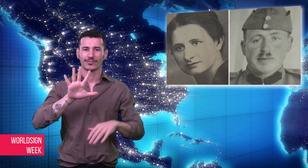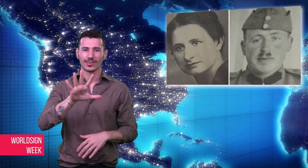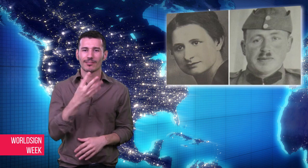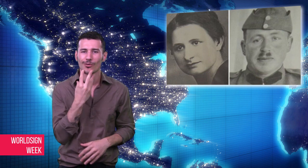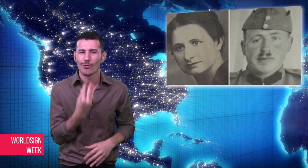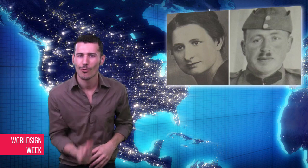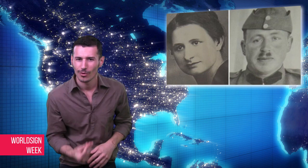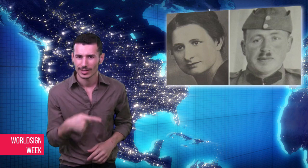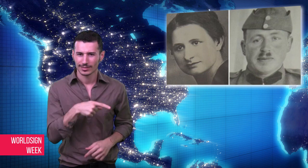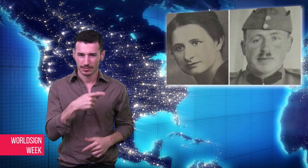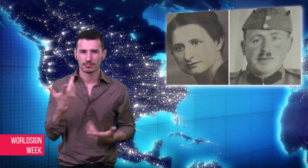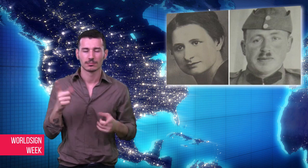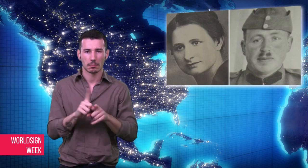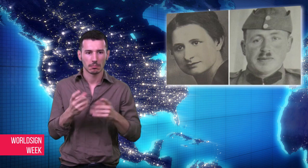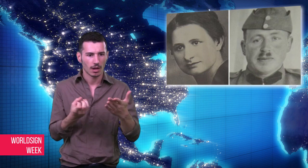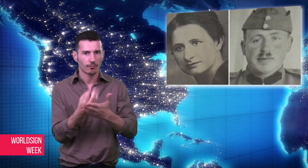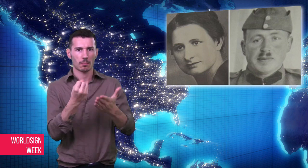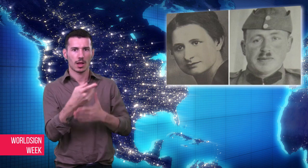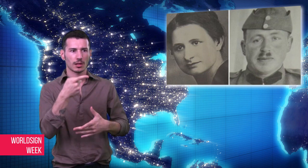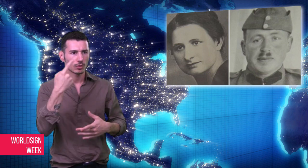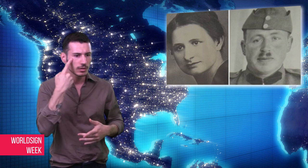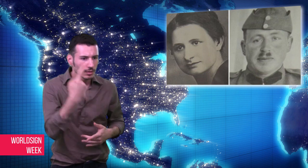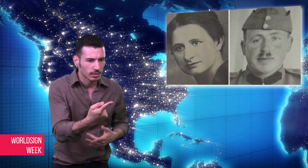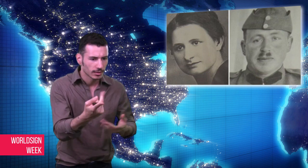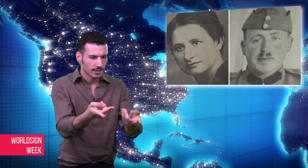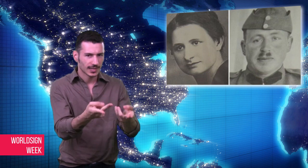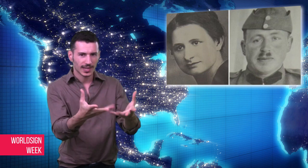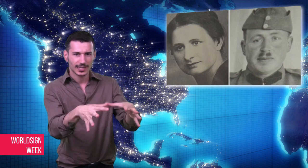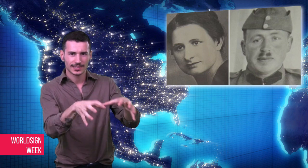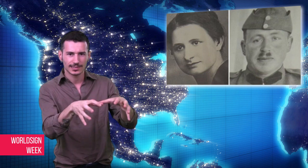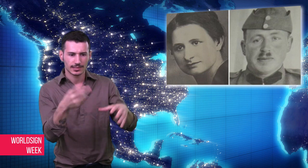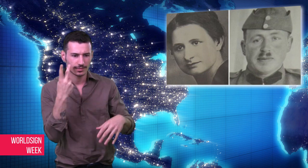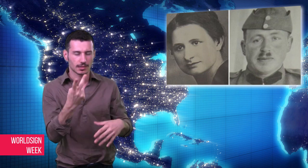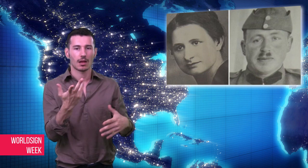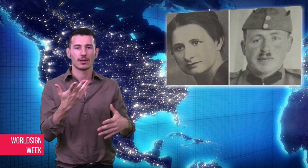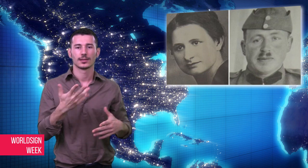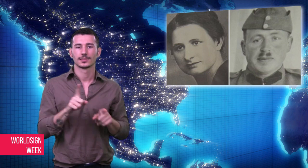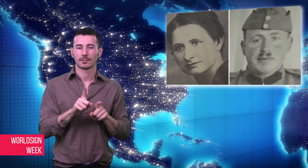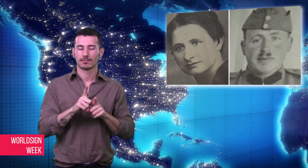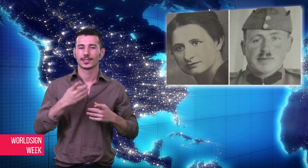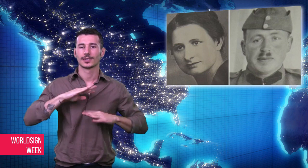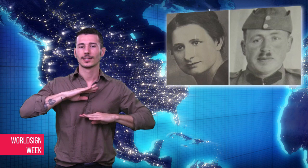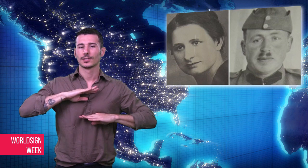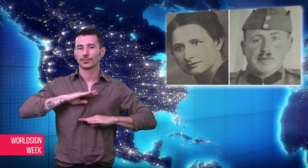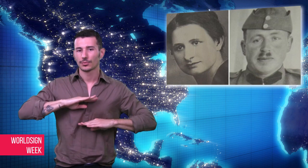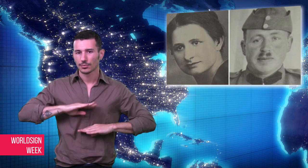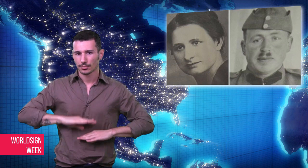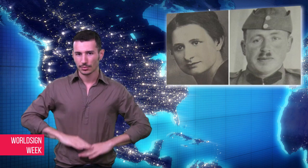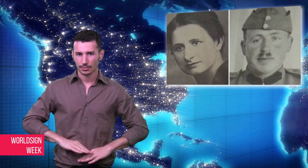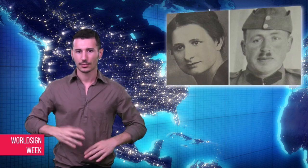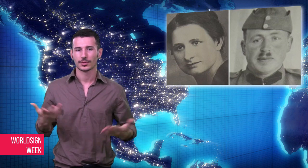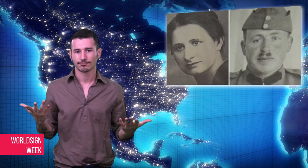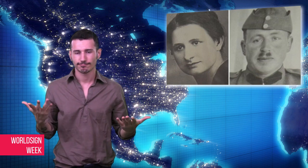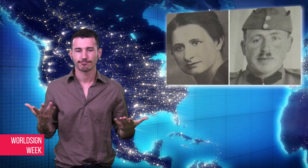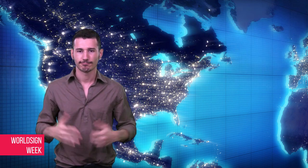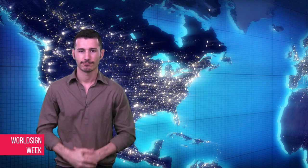to get this news.